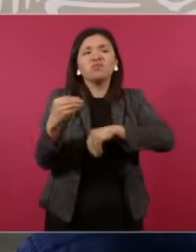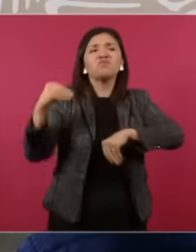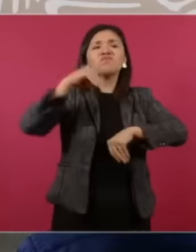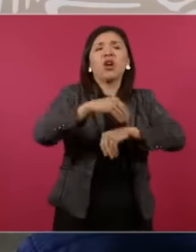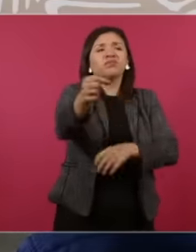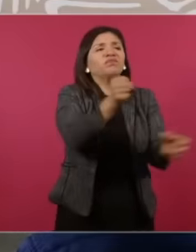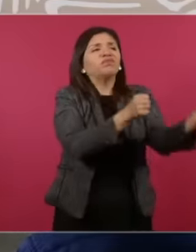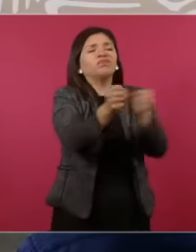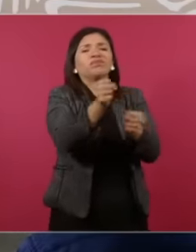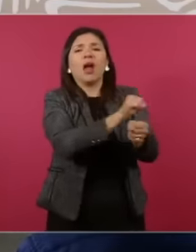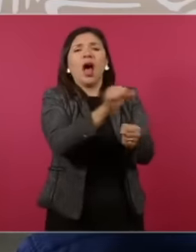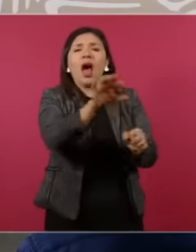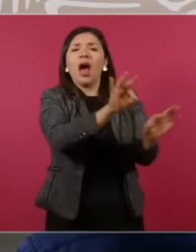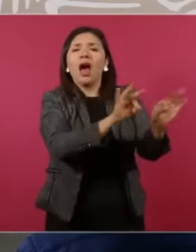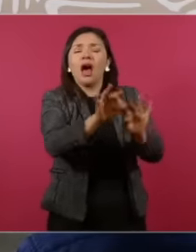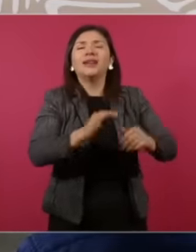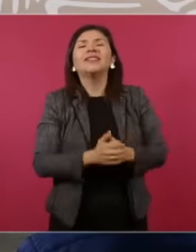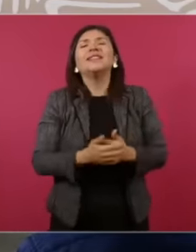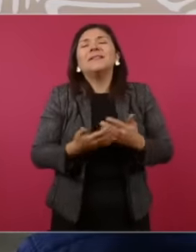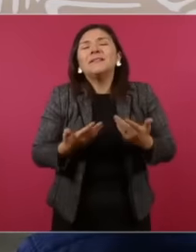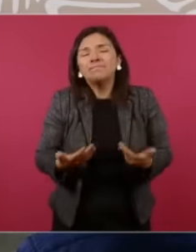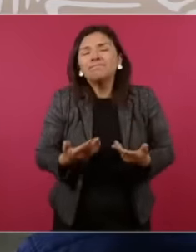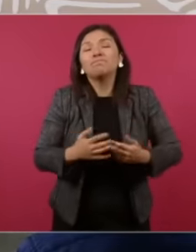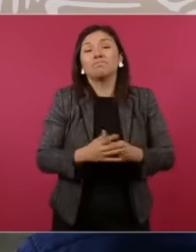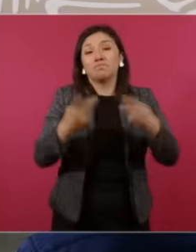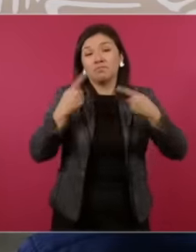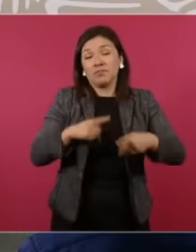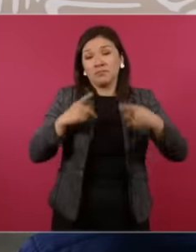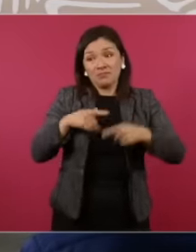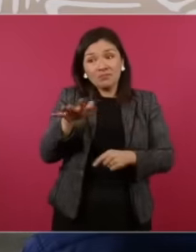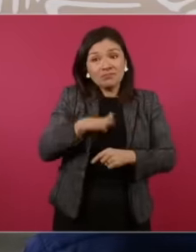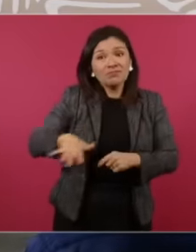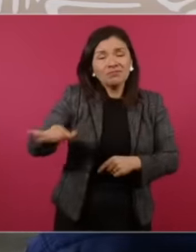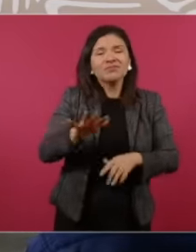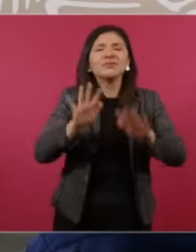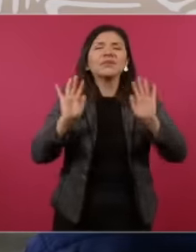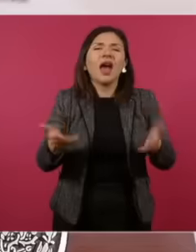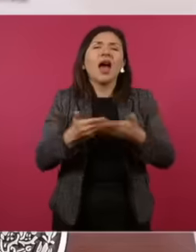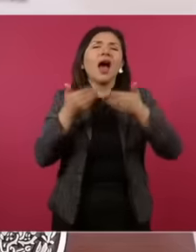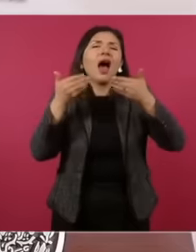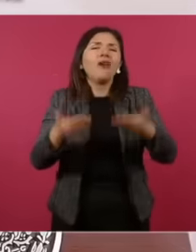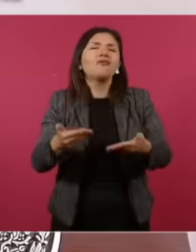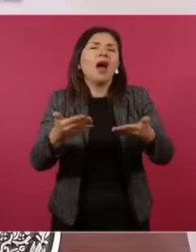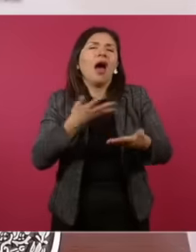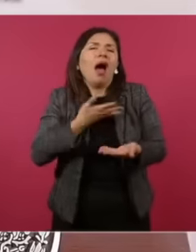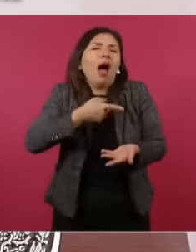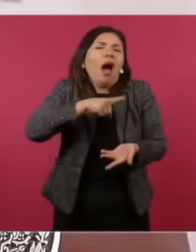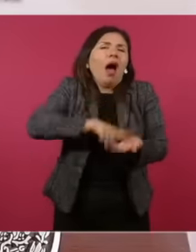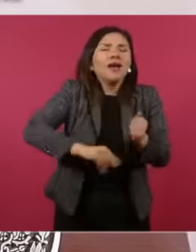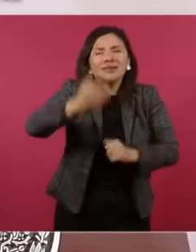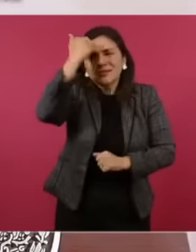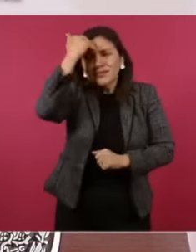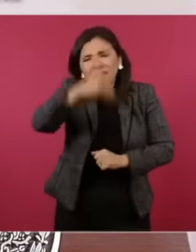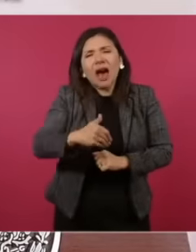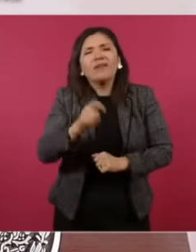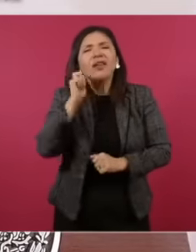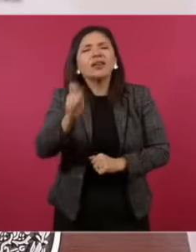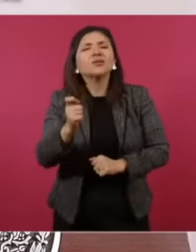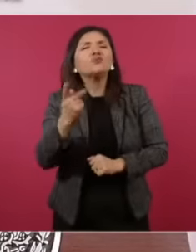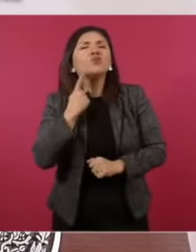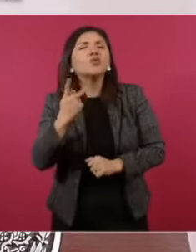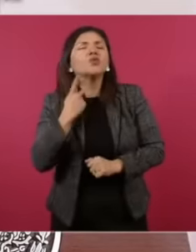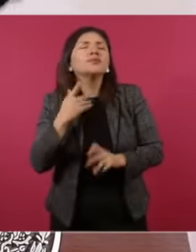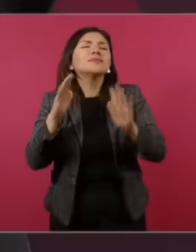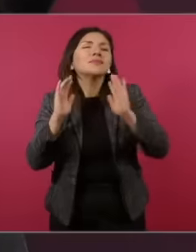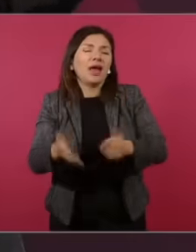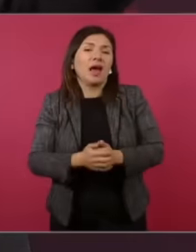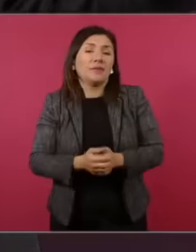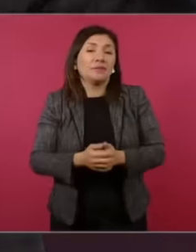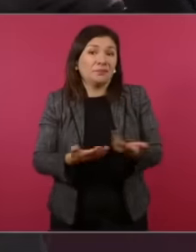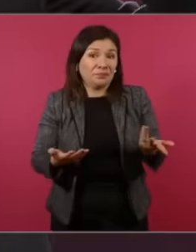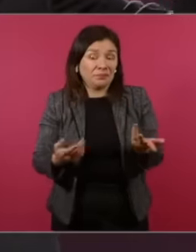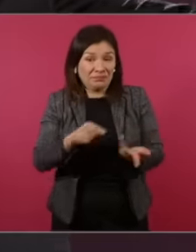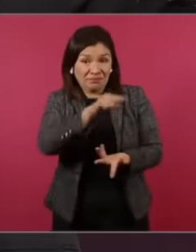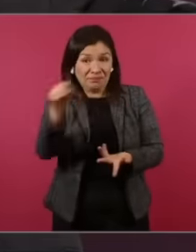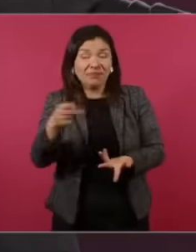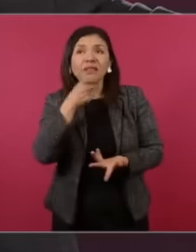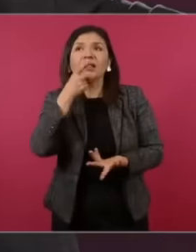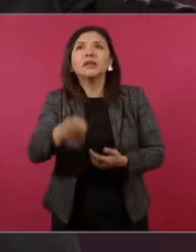people are very aware, the people of Mexico are very politicized, those who say no that